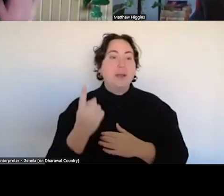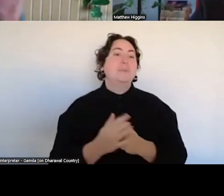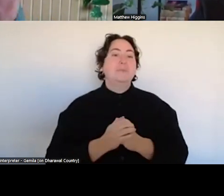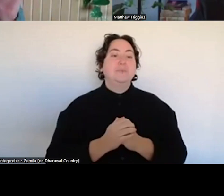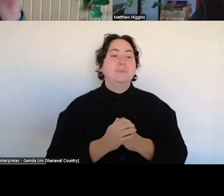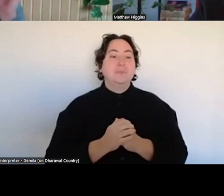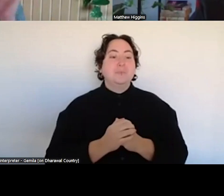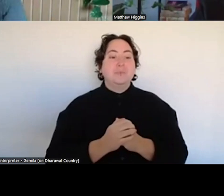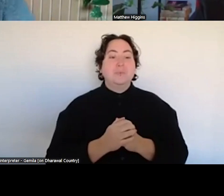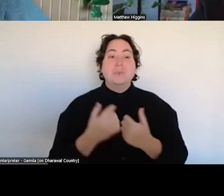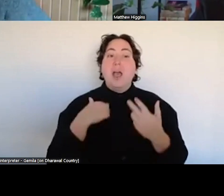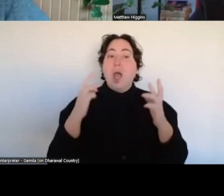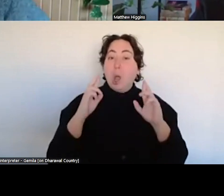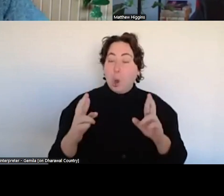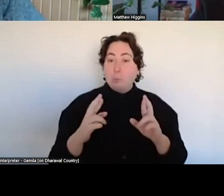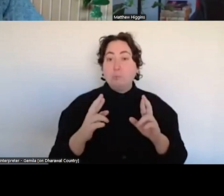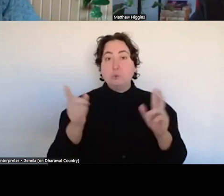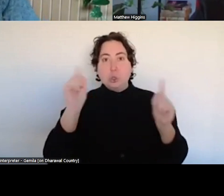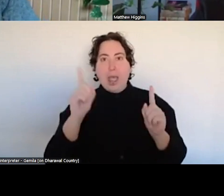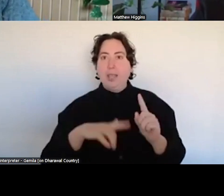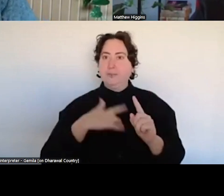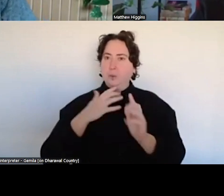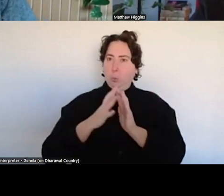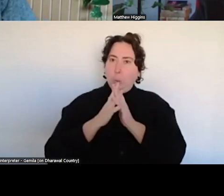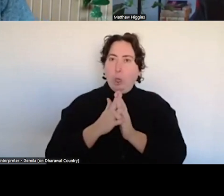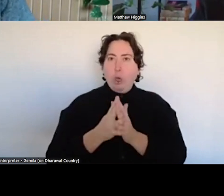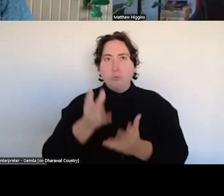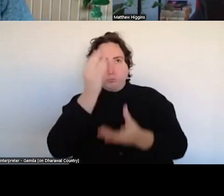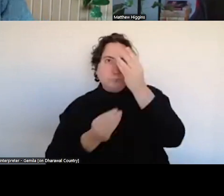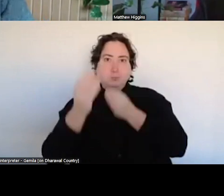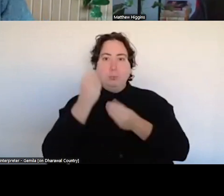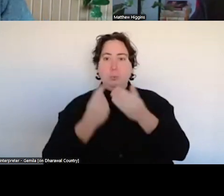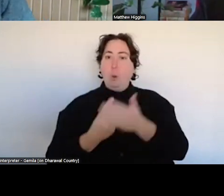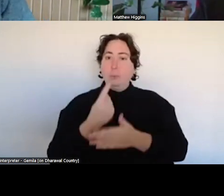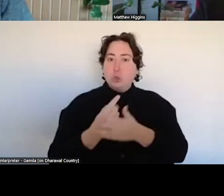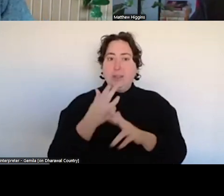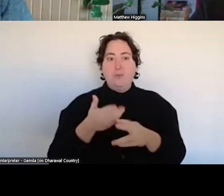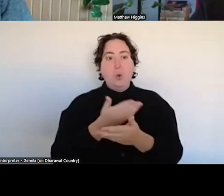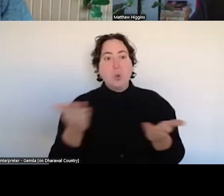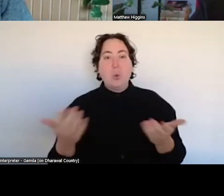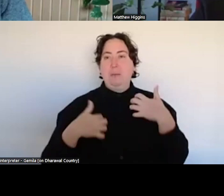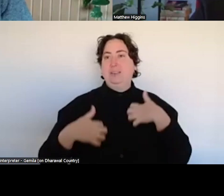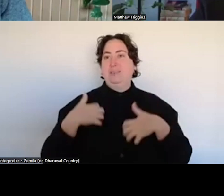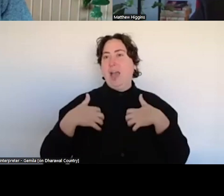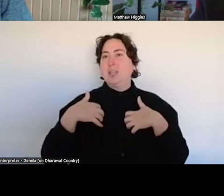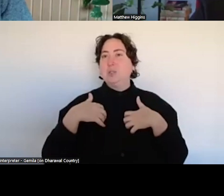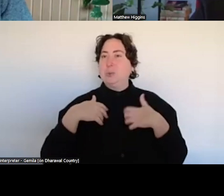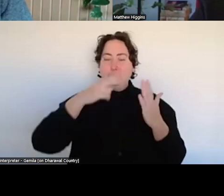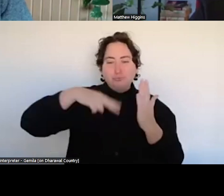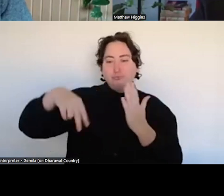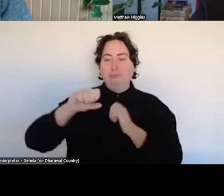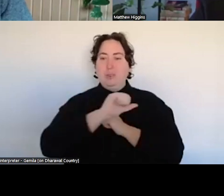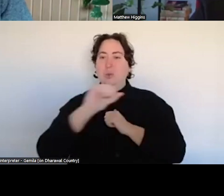that today has been a fruitful opportunity. I look forward to seeing everybody's Plus1 campaigns.